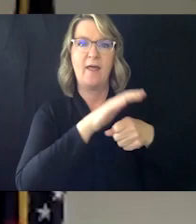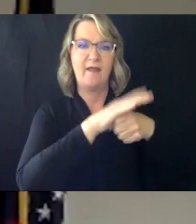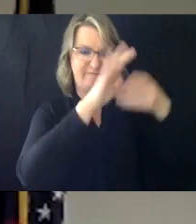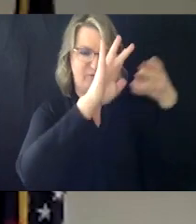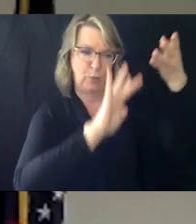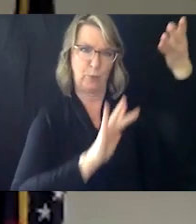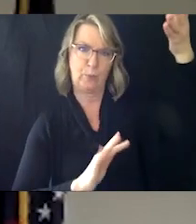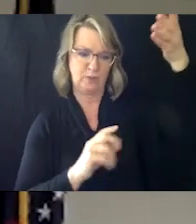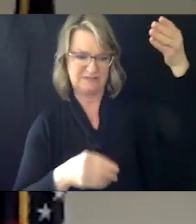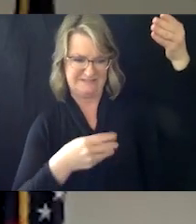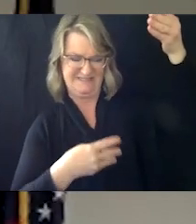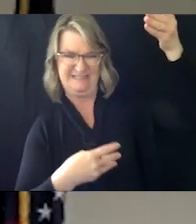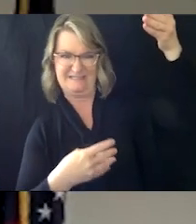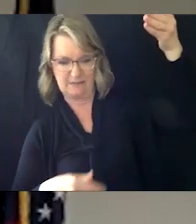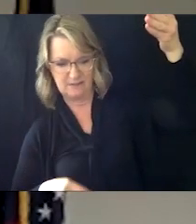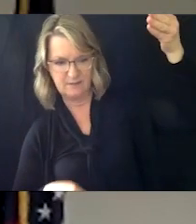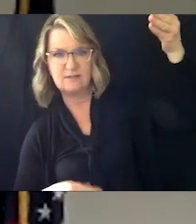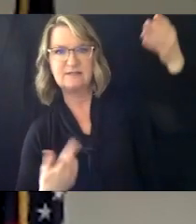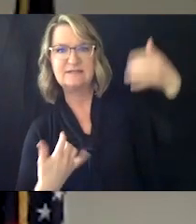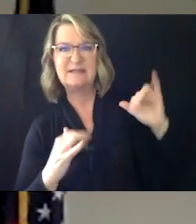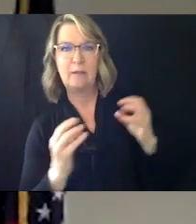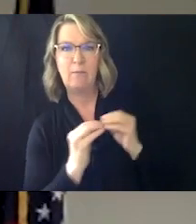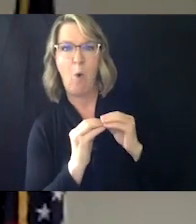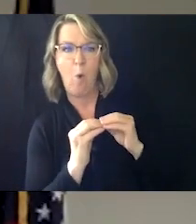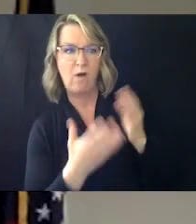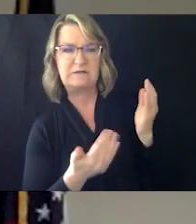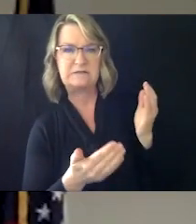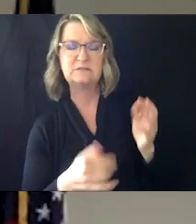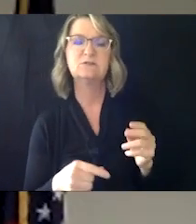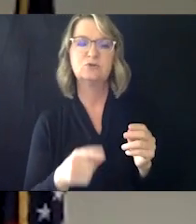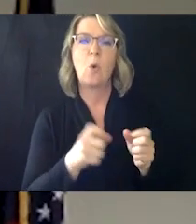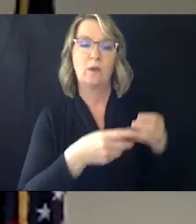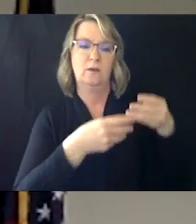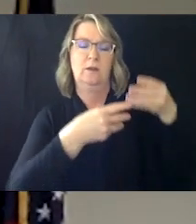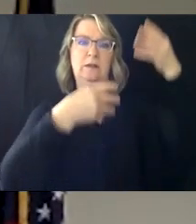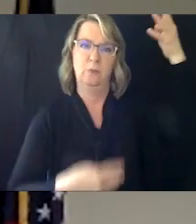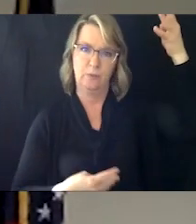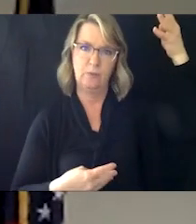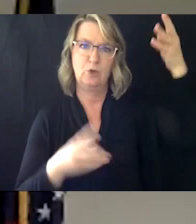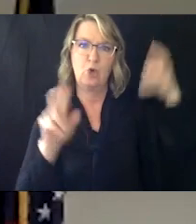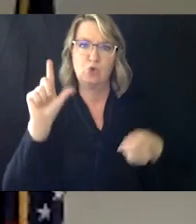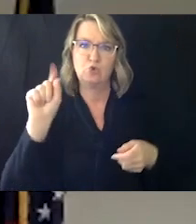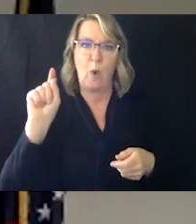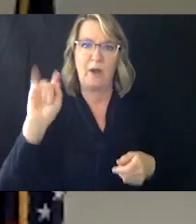ballot for the August primary so we had to expand that to be 20 inches that left us a couple days to